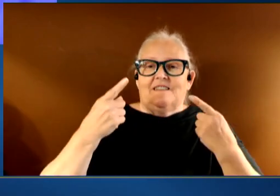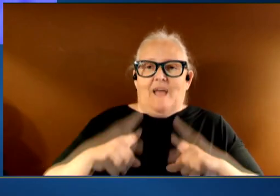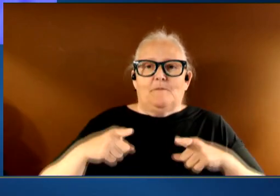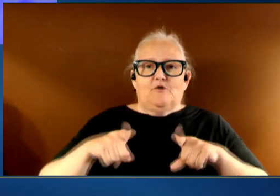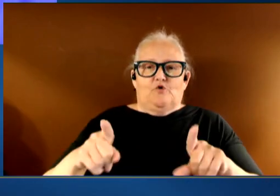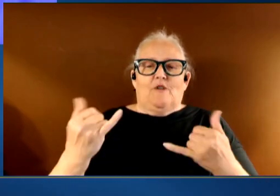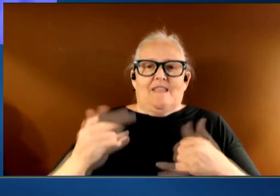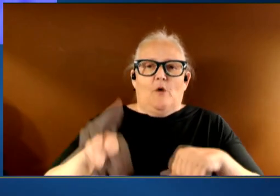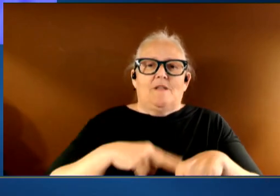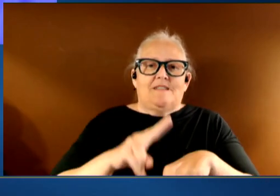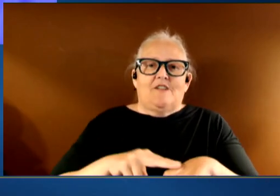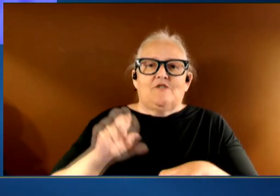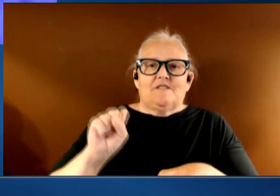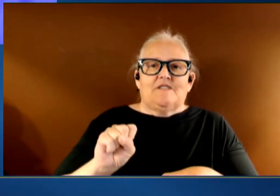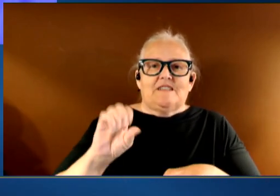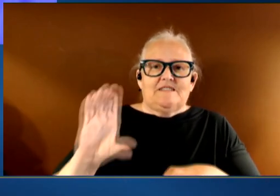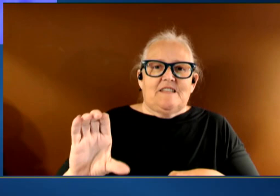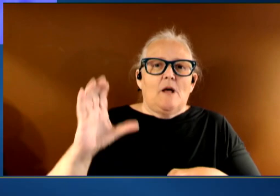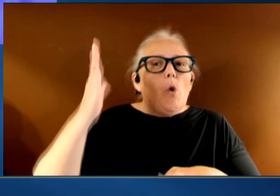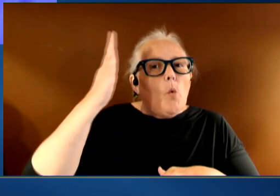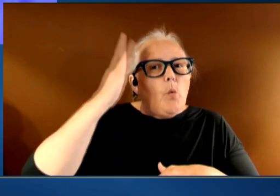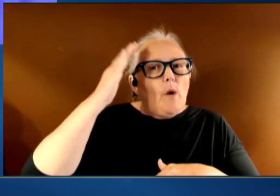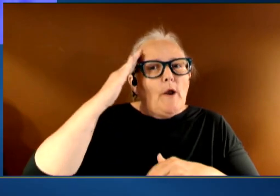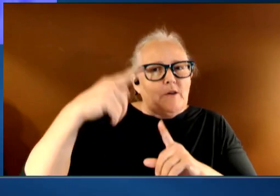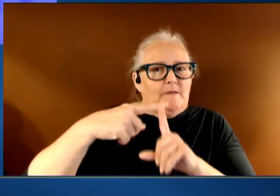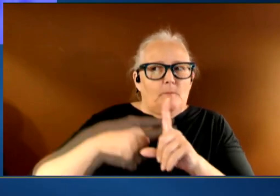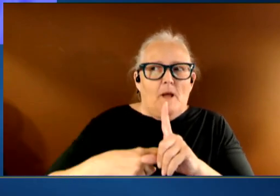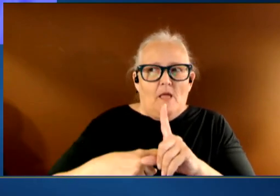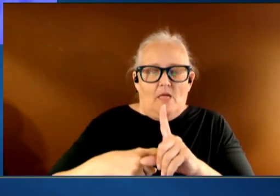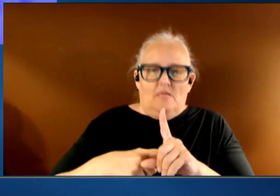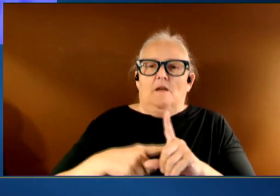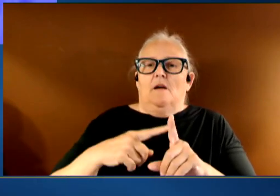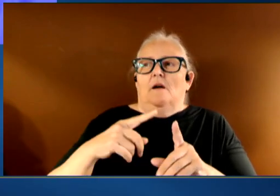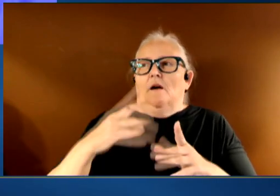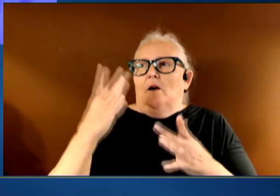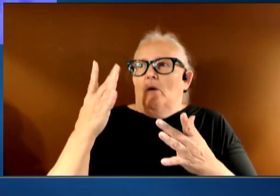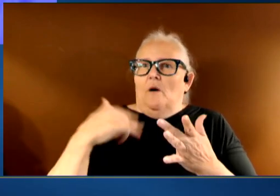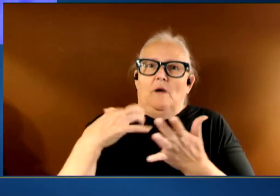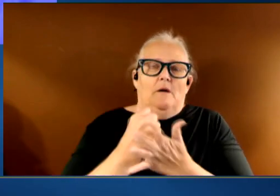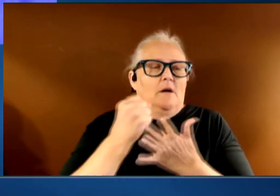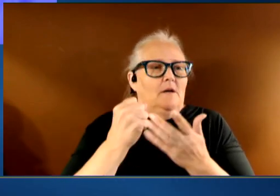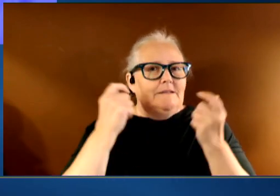which is a time for us to celebrate this phenomenal community, including your persistence